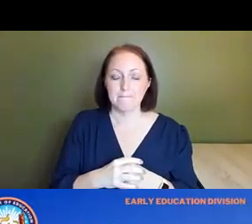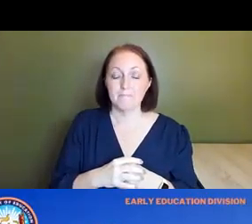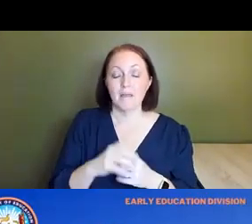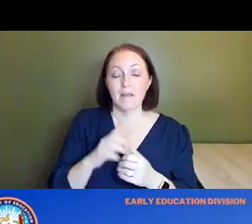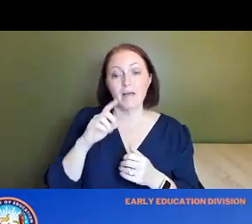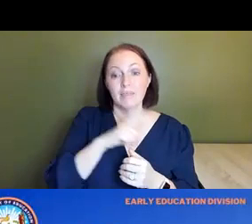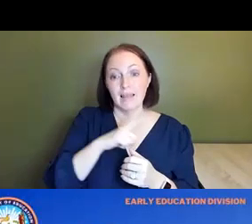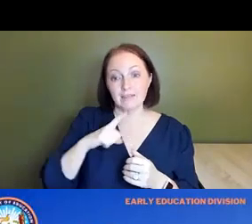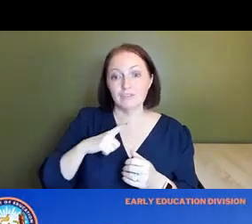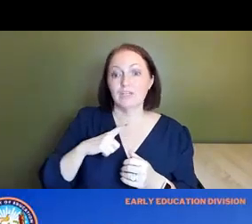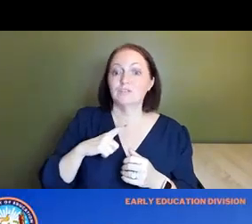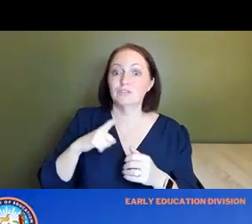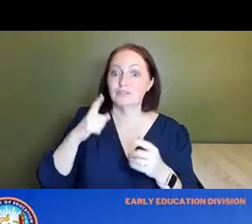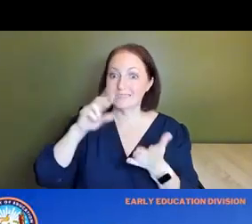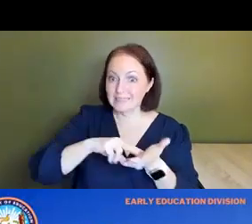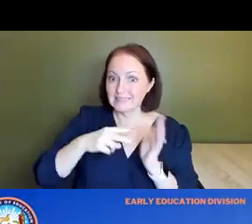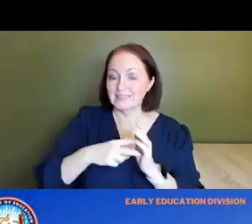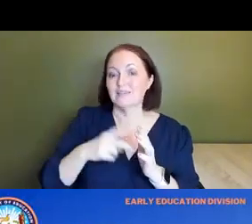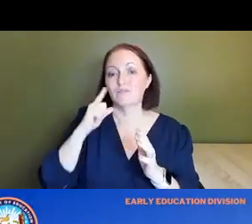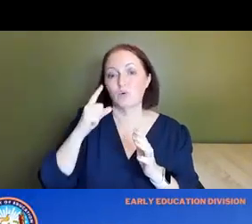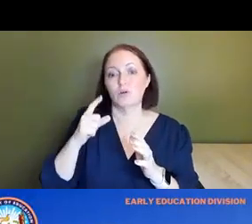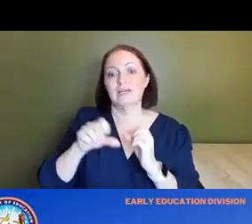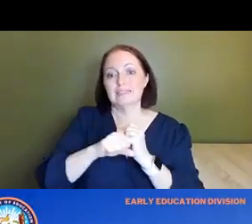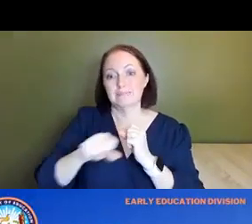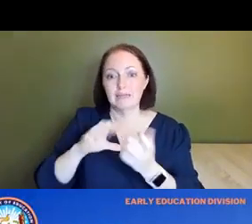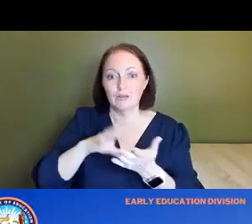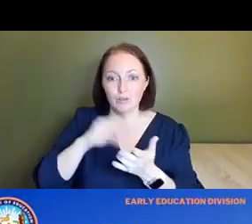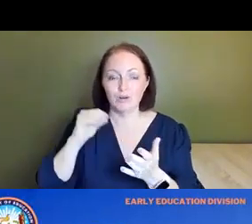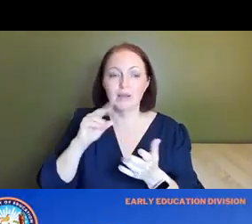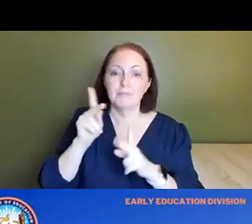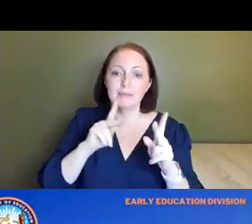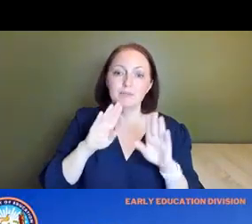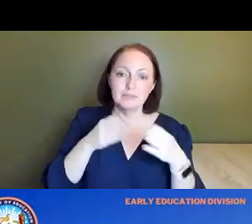that expanded learning programs are people centered results driven include community